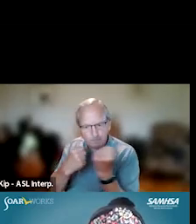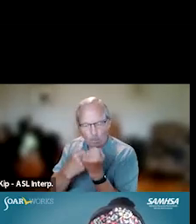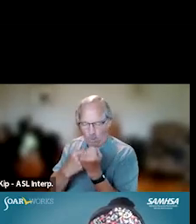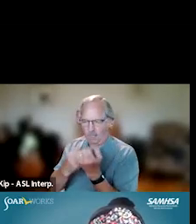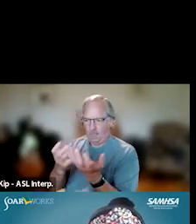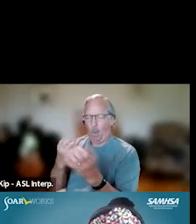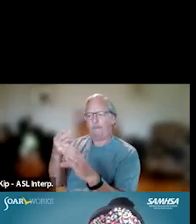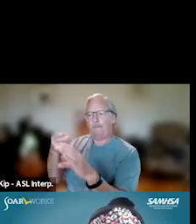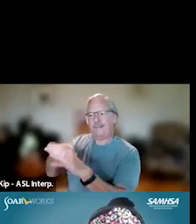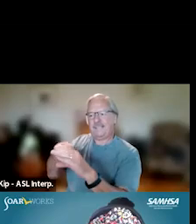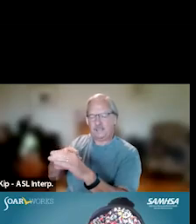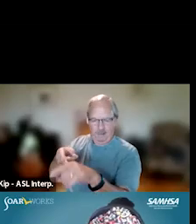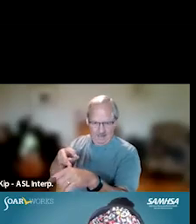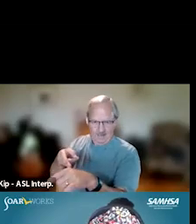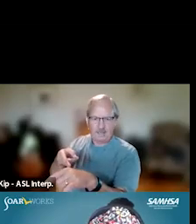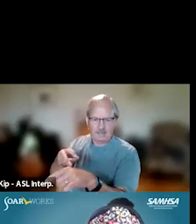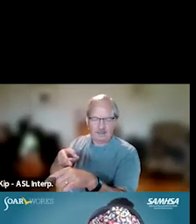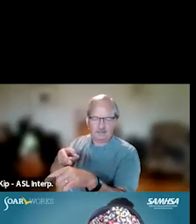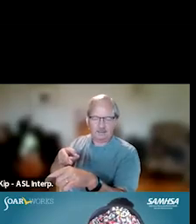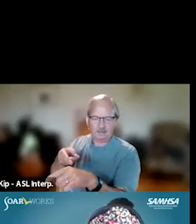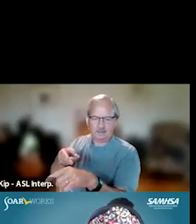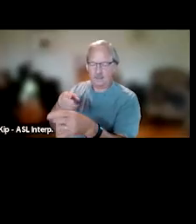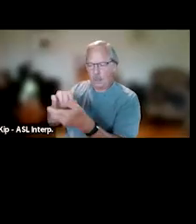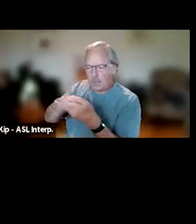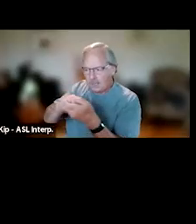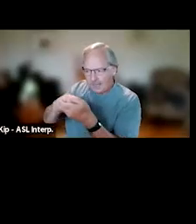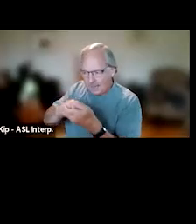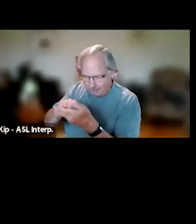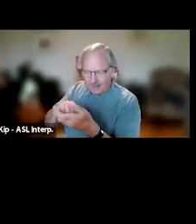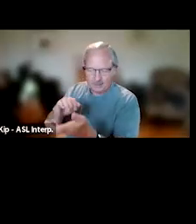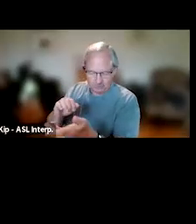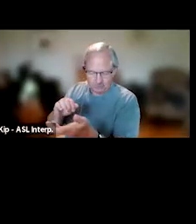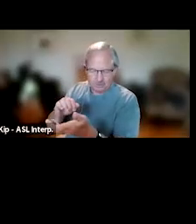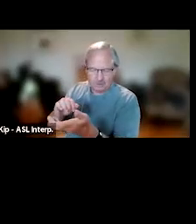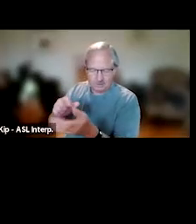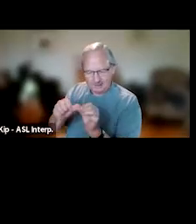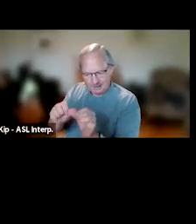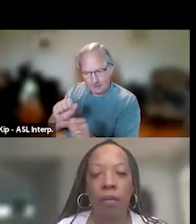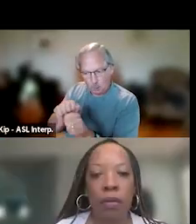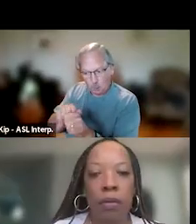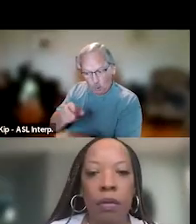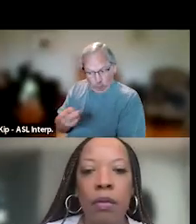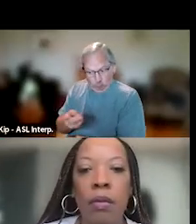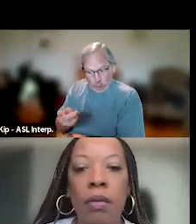in their local collaboration efforts and continue the work that they're doing with SOAR teams.